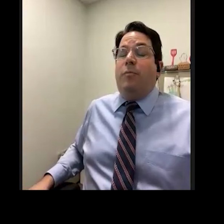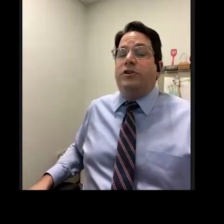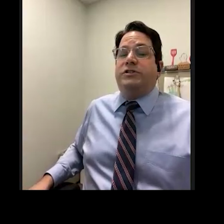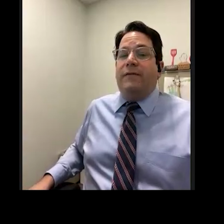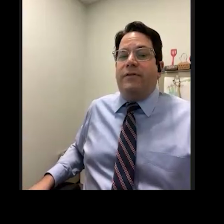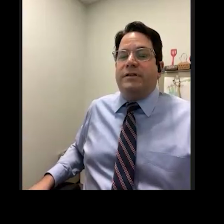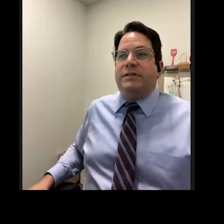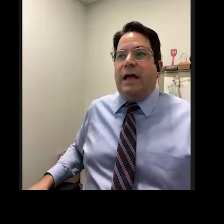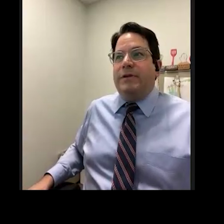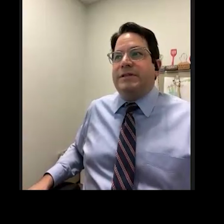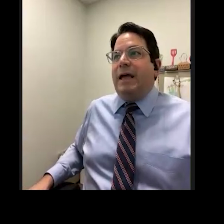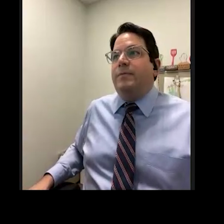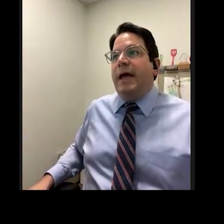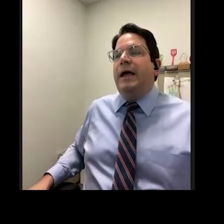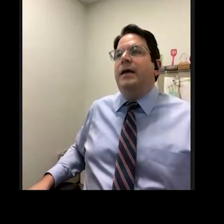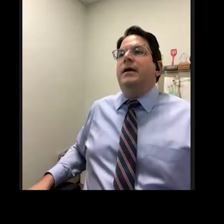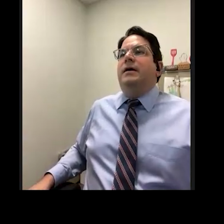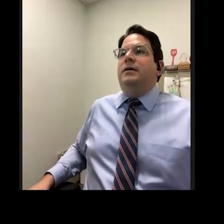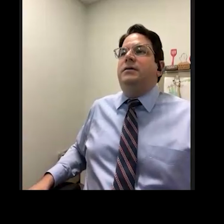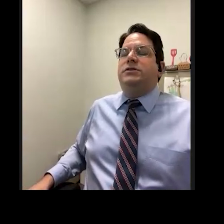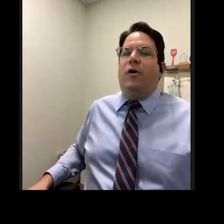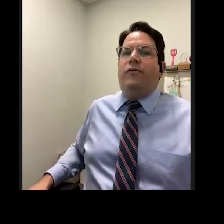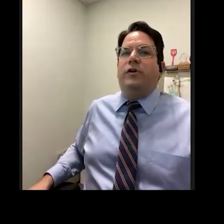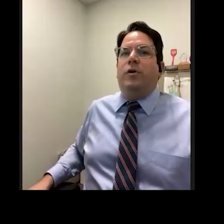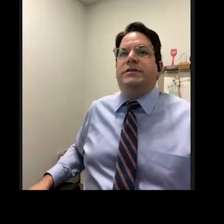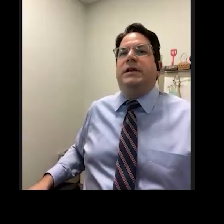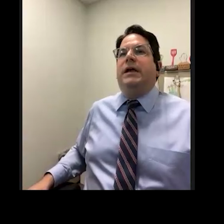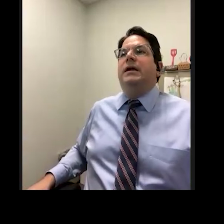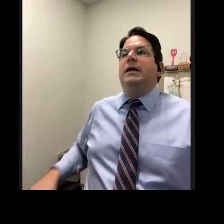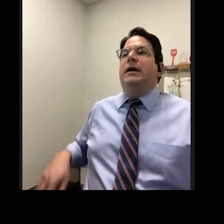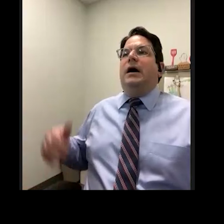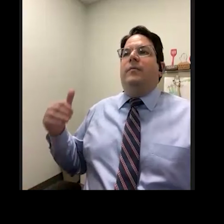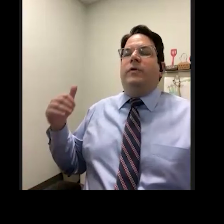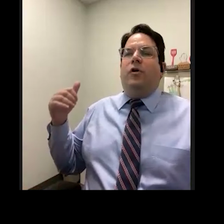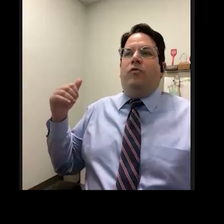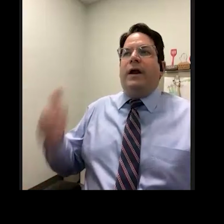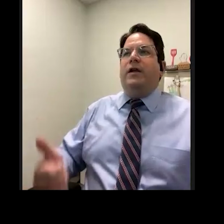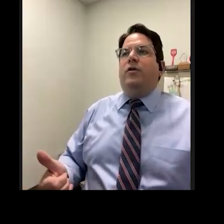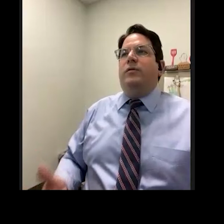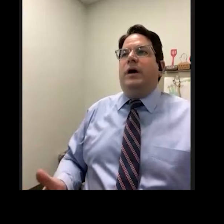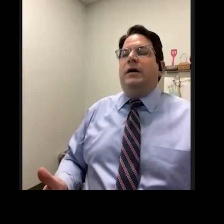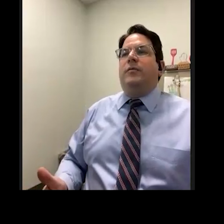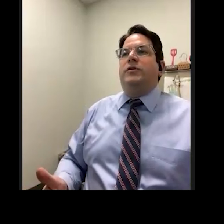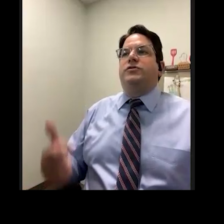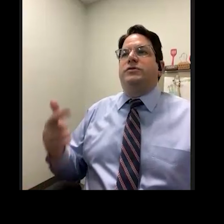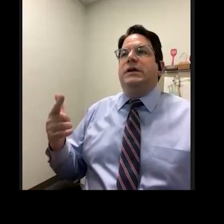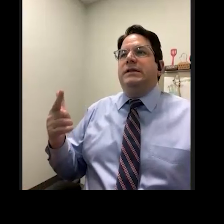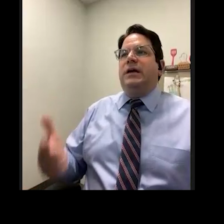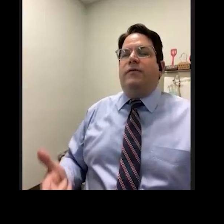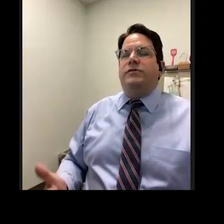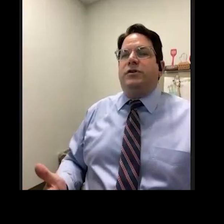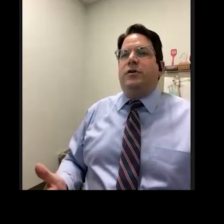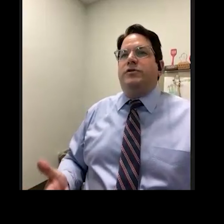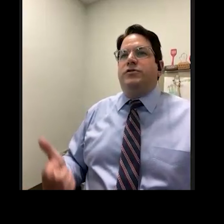Actually, March 7 is Slam the Scam Day. So hopefully you'll be seeing radio commercials, television